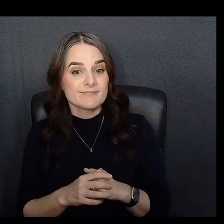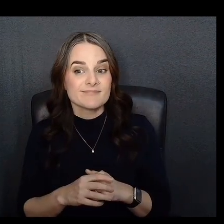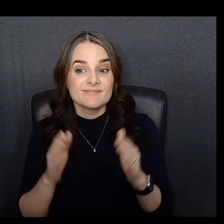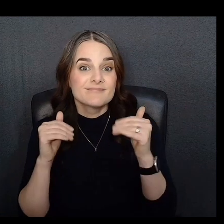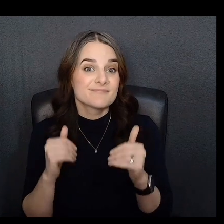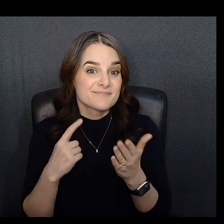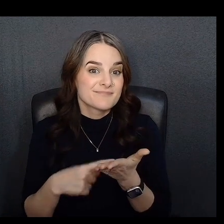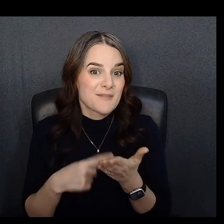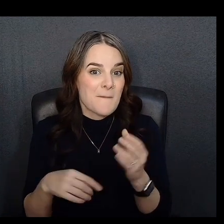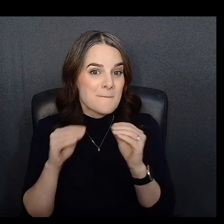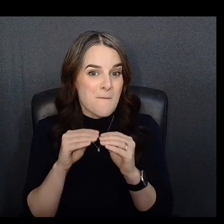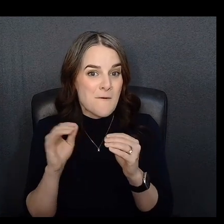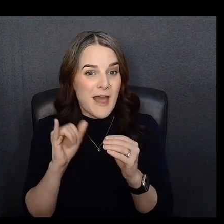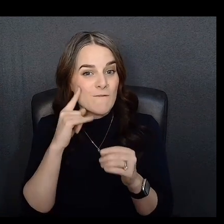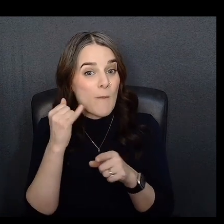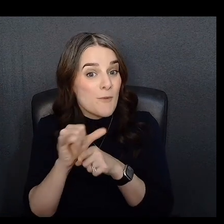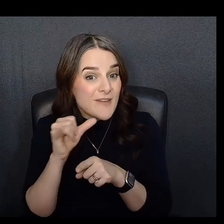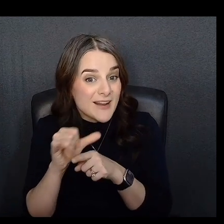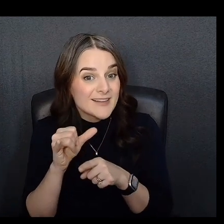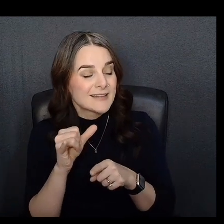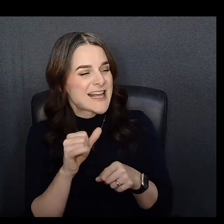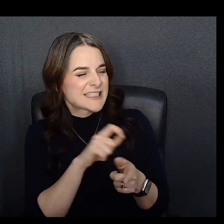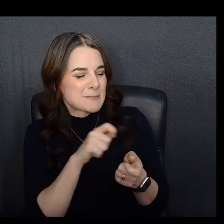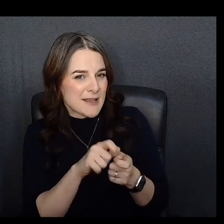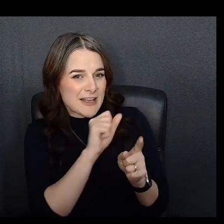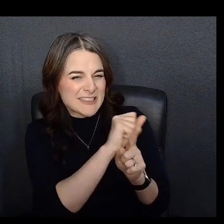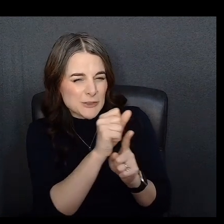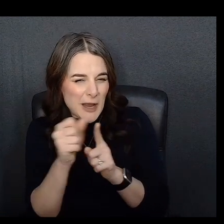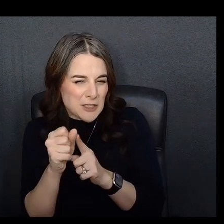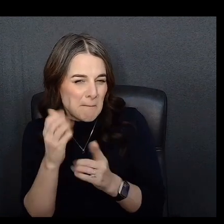in certain situations, you shouldn't be using that sexual health vocabulary.